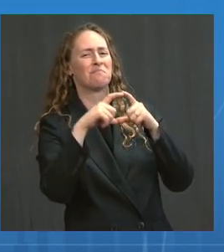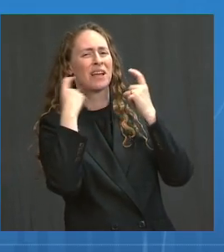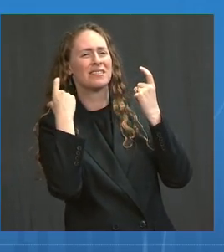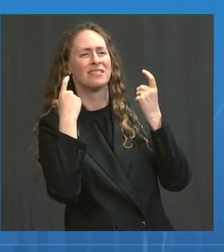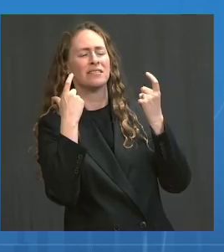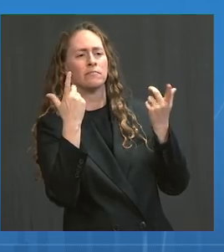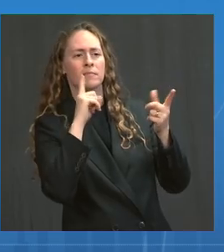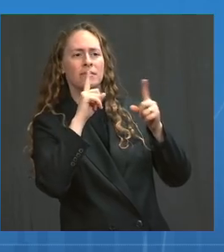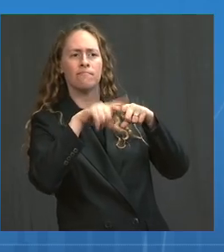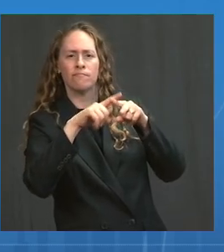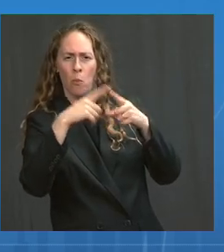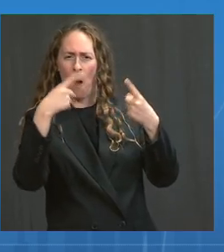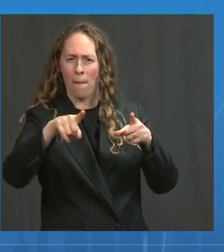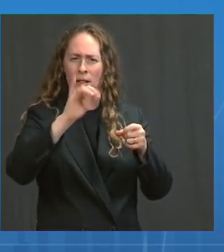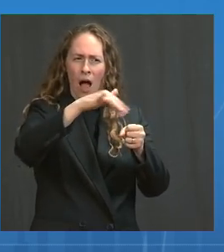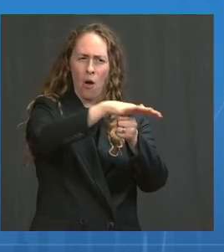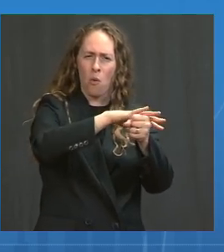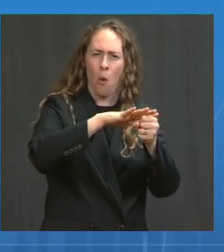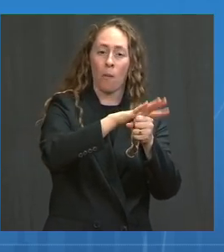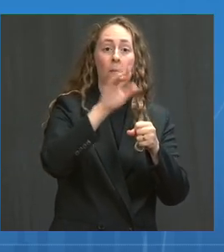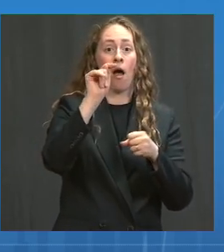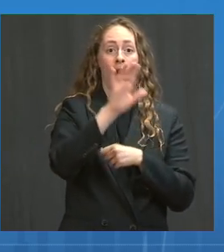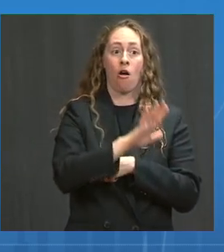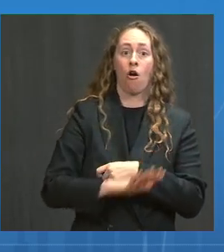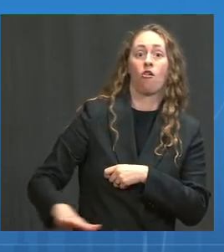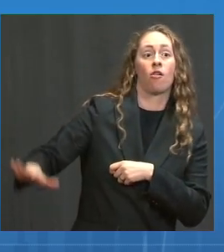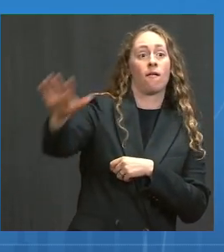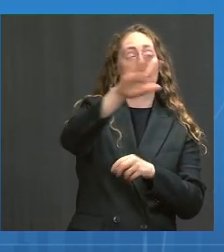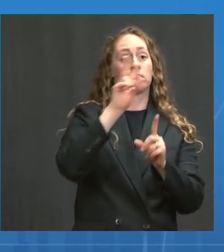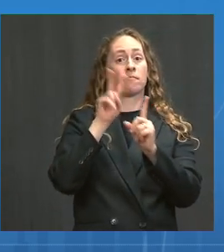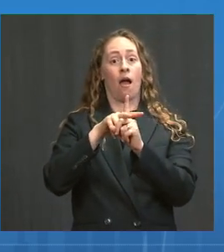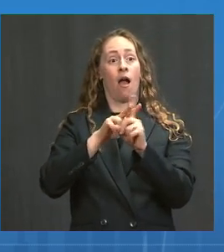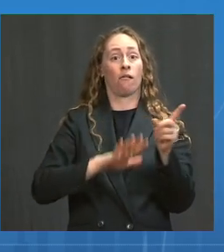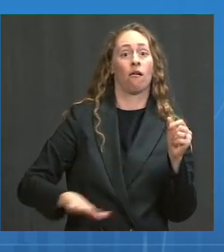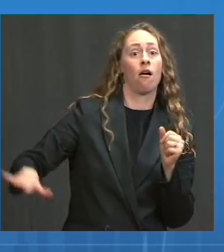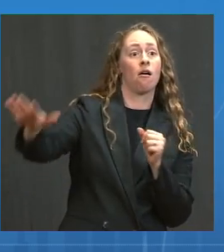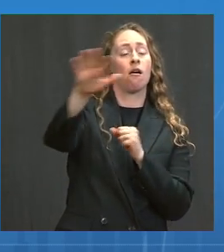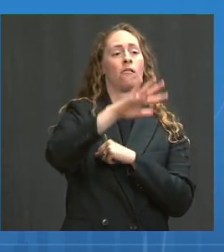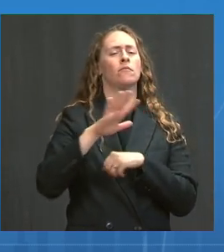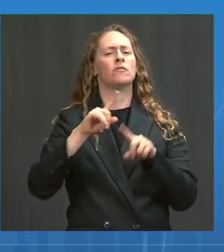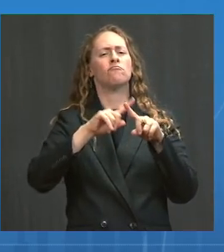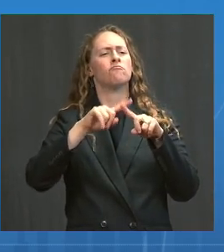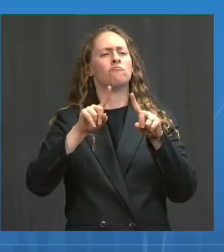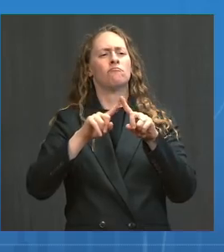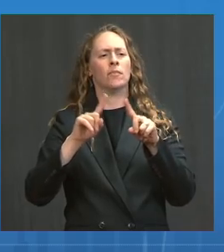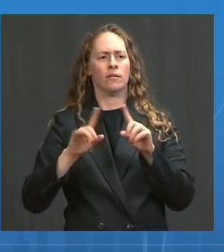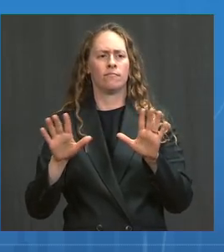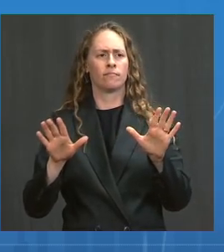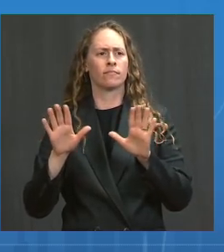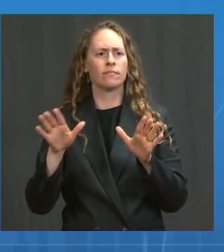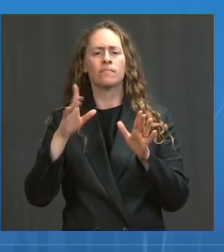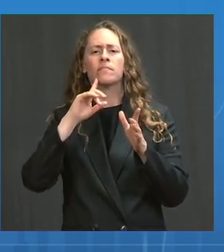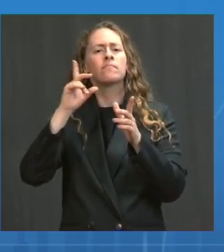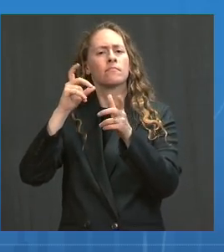But the broad recommendation that the CDC makes, based on the high degree of effectiveness of the vaccine,